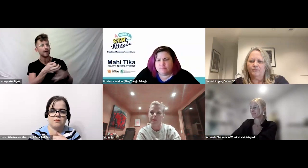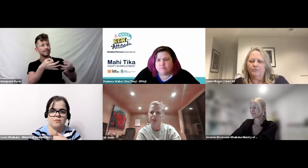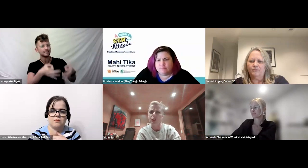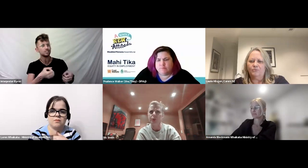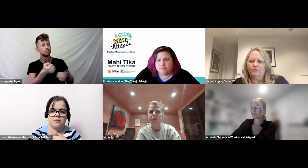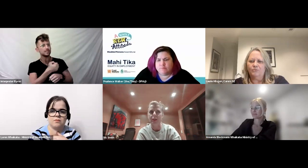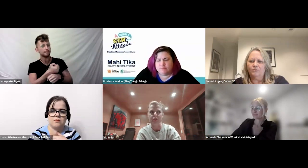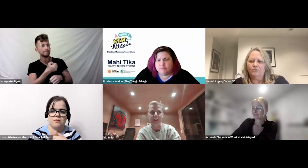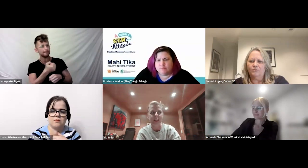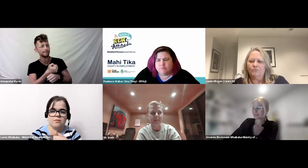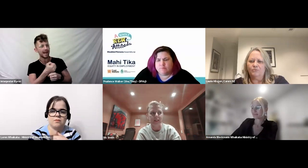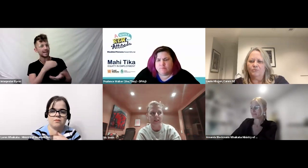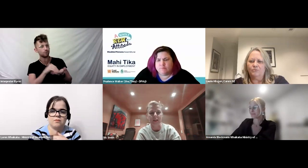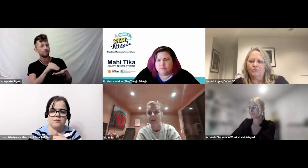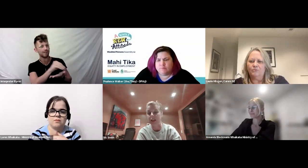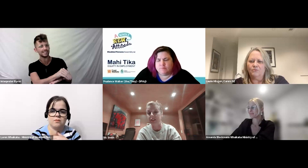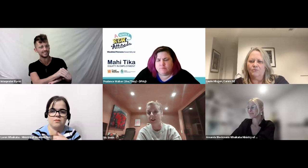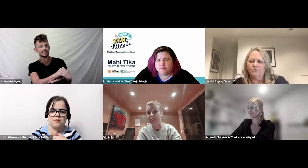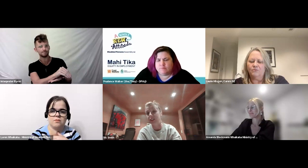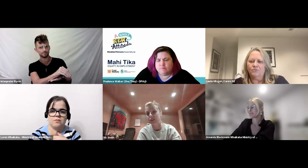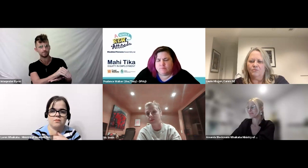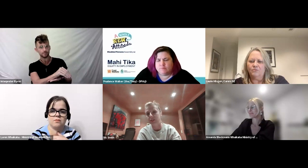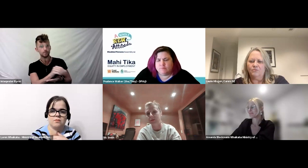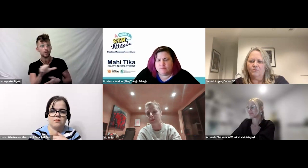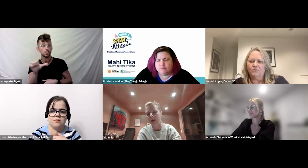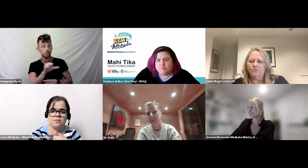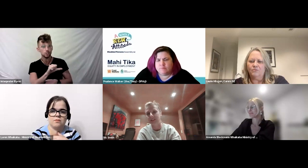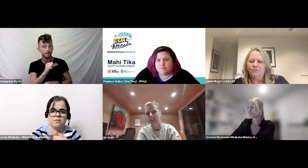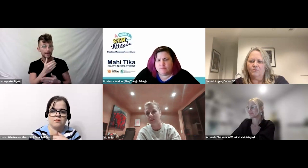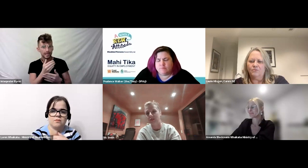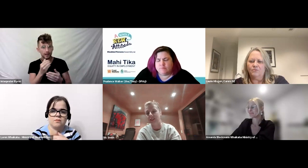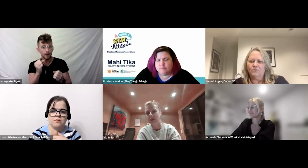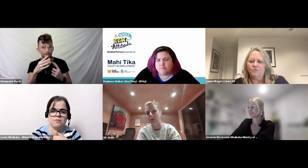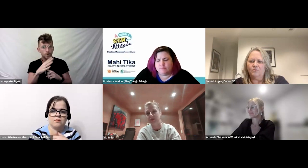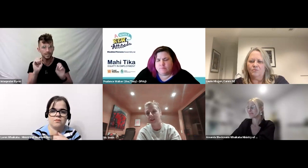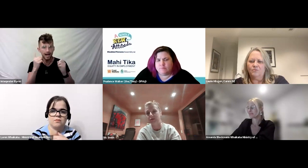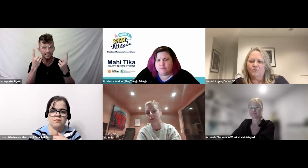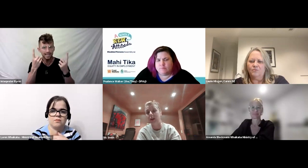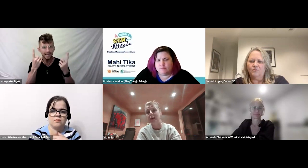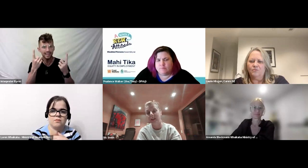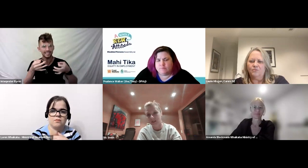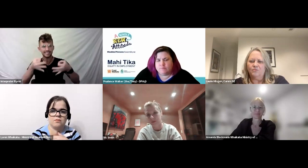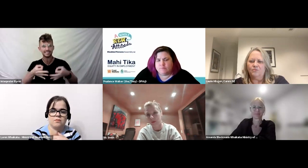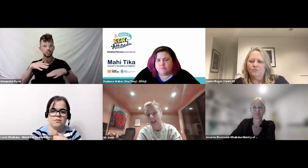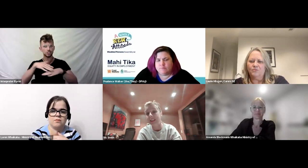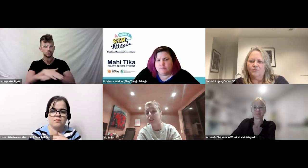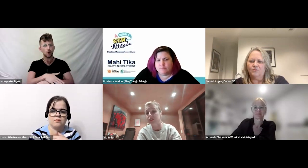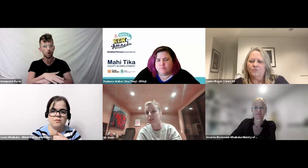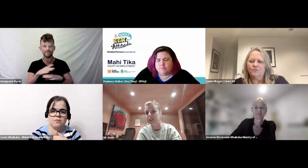It should also be noted that the guidelines aren’t in isolation of themselves. We’ve updated the content on our website for Carer Support and Individualised